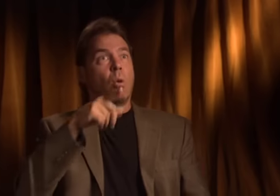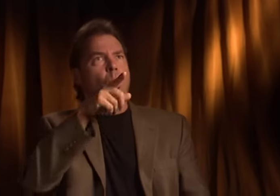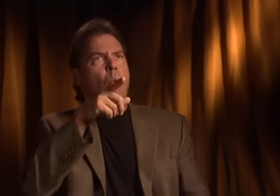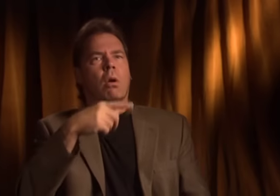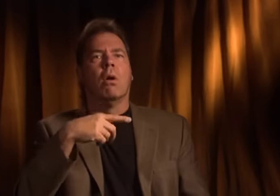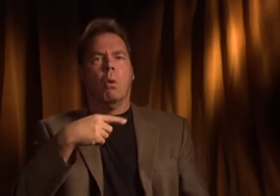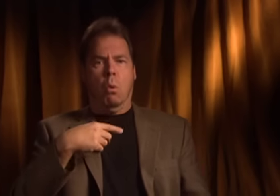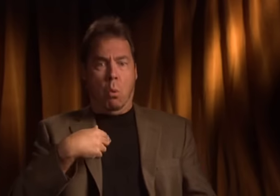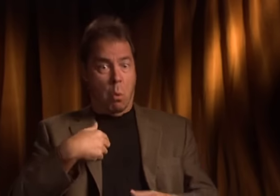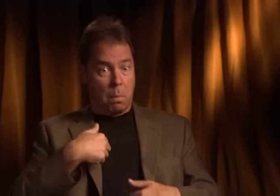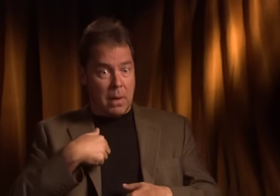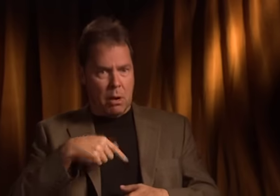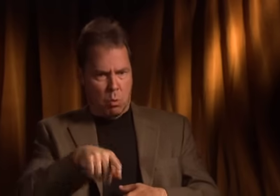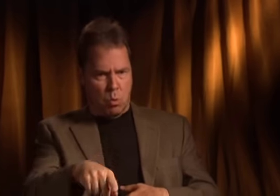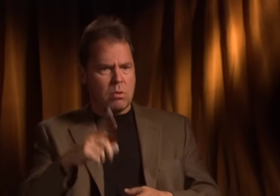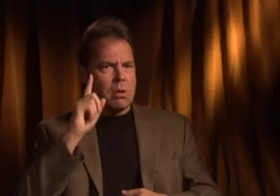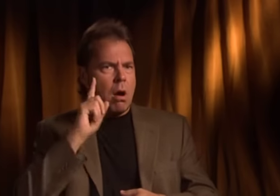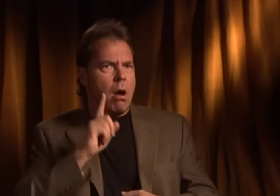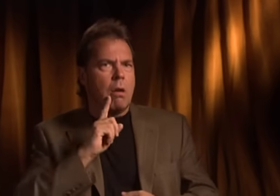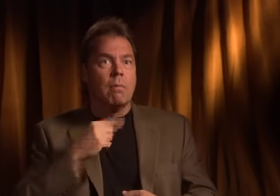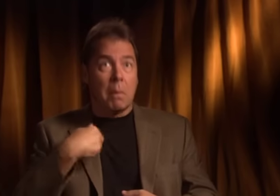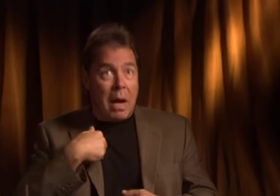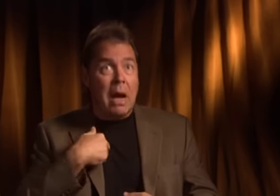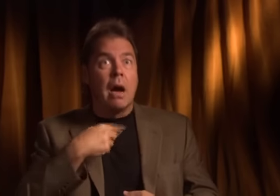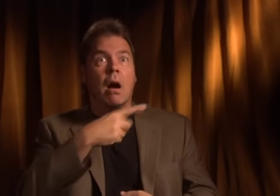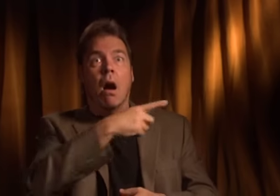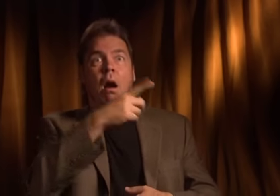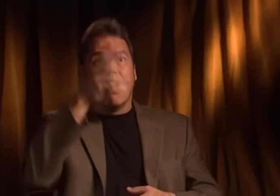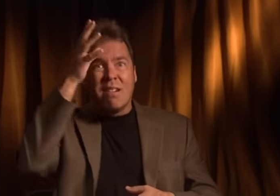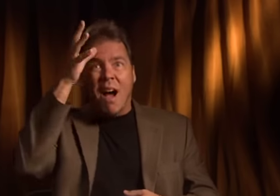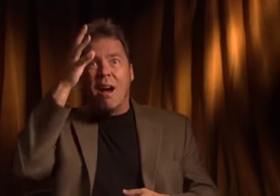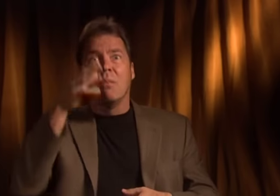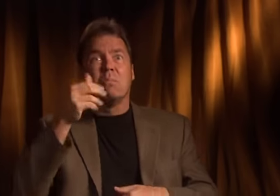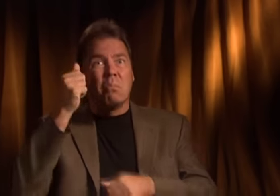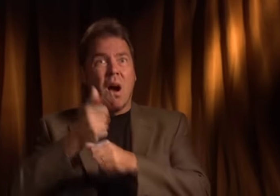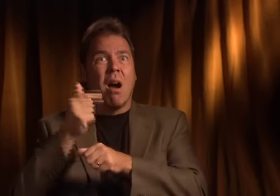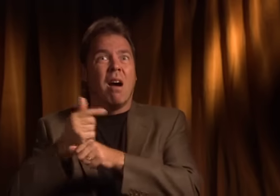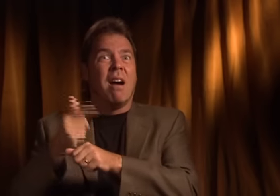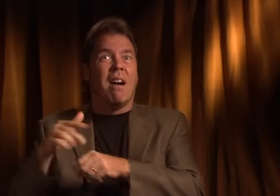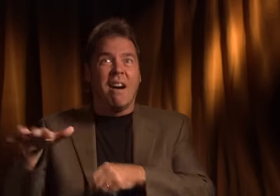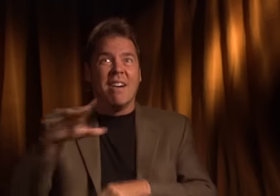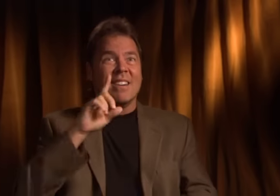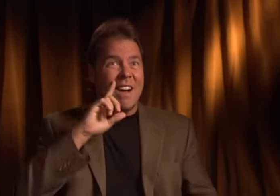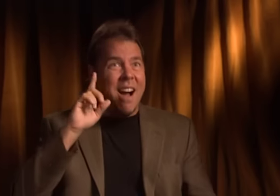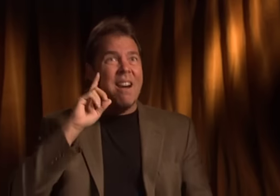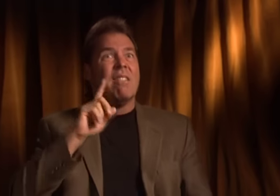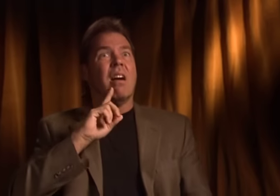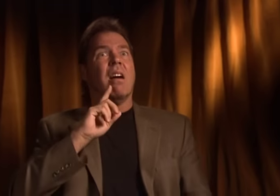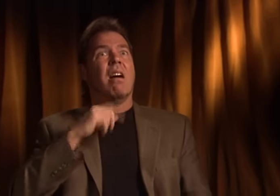And I said, "Oh, well, what are we?" She said, "Daddy and I are deaf. You're deaf, your brothers are deaf."